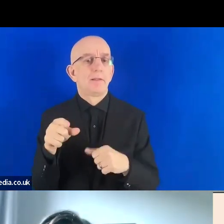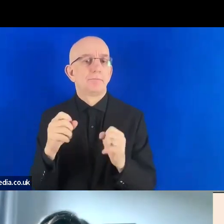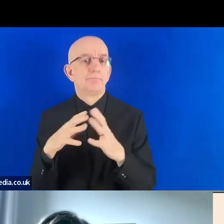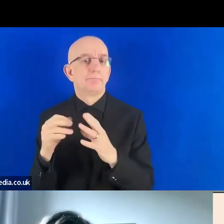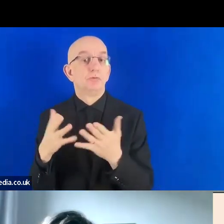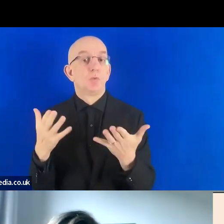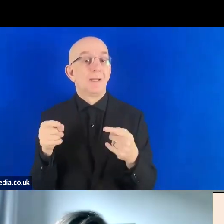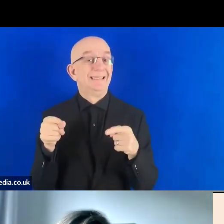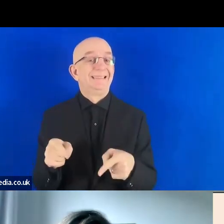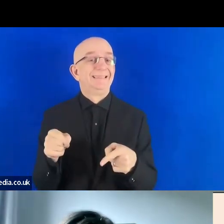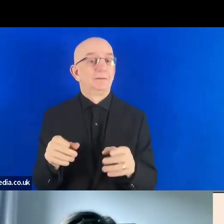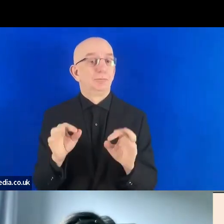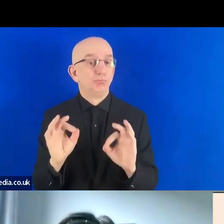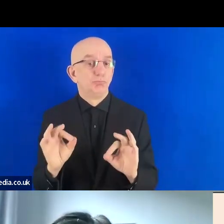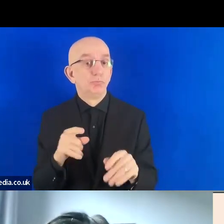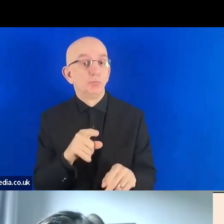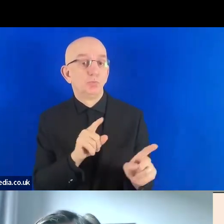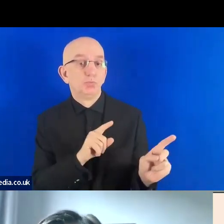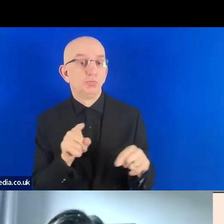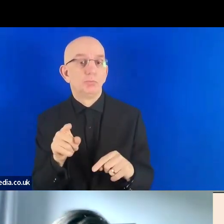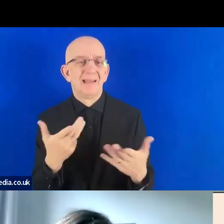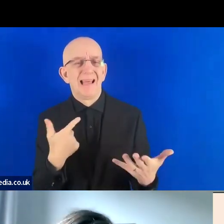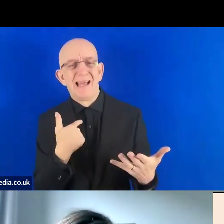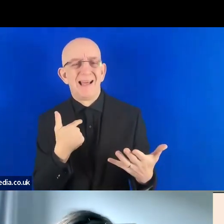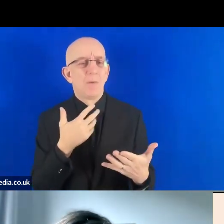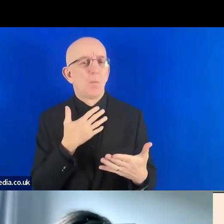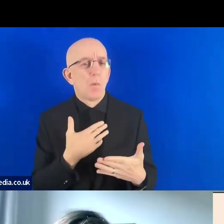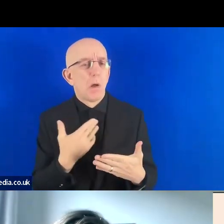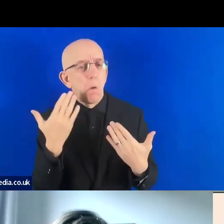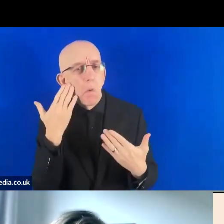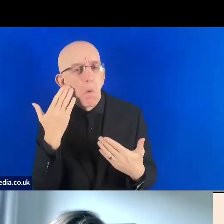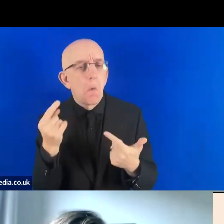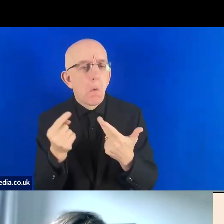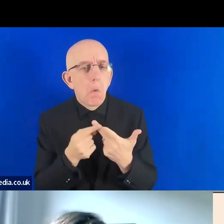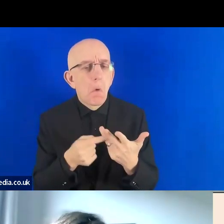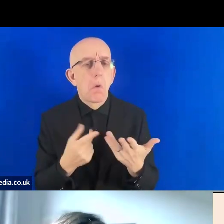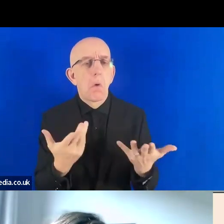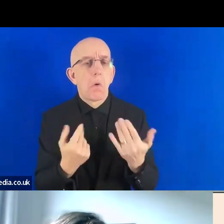advice or any kind of support. If you,